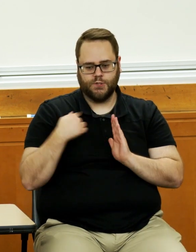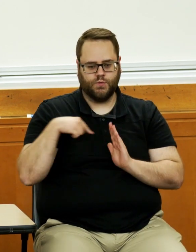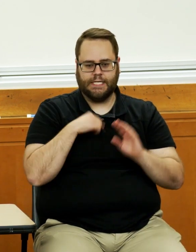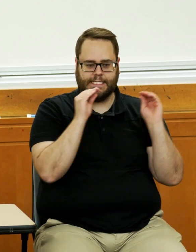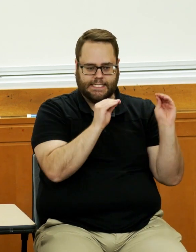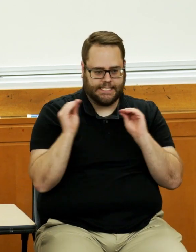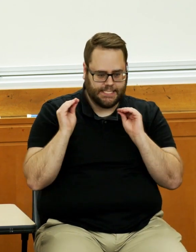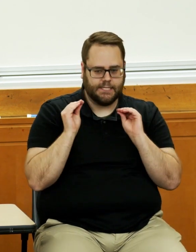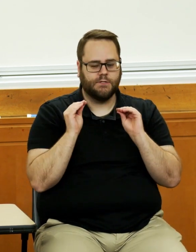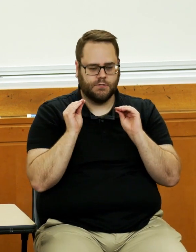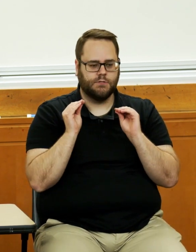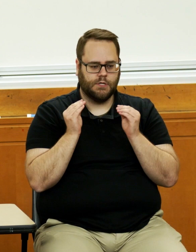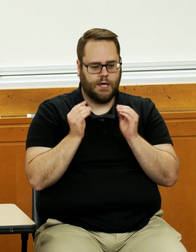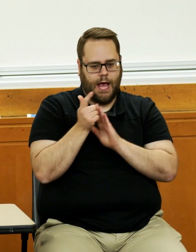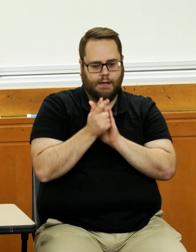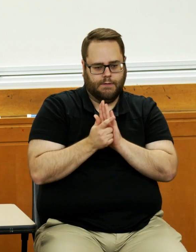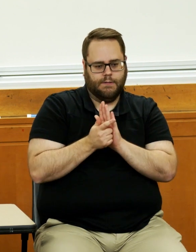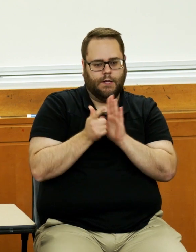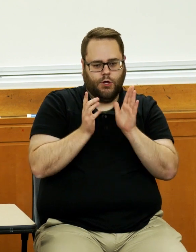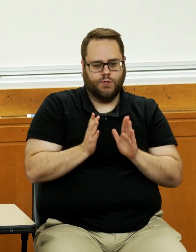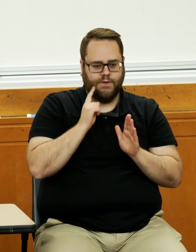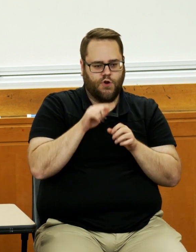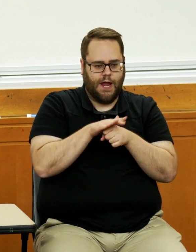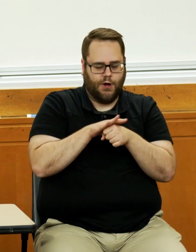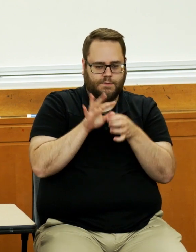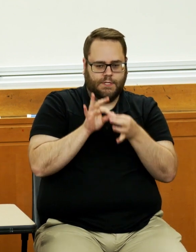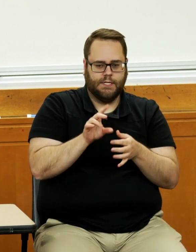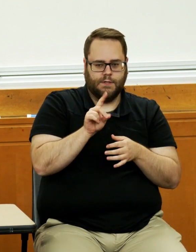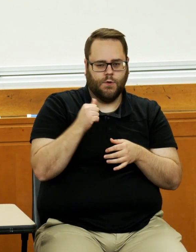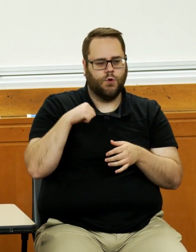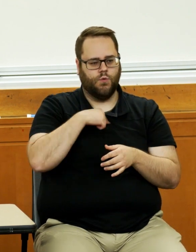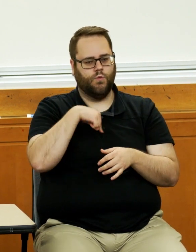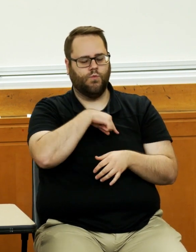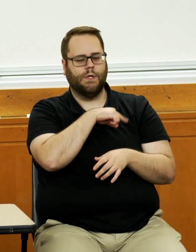litigate in areas involving disability, name the symposium, “Reclaiming Disability Justice”.